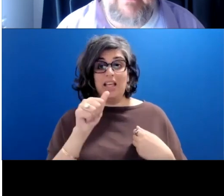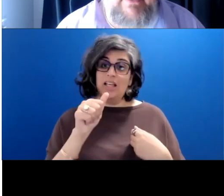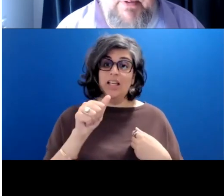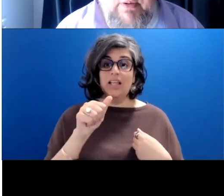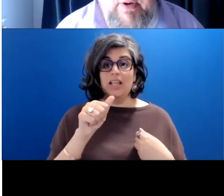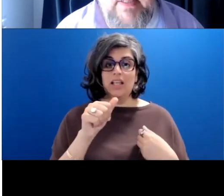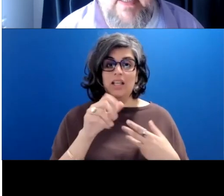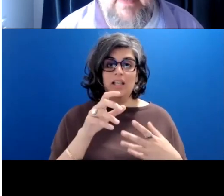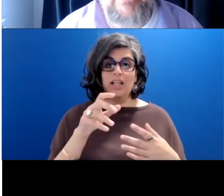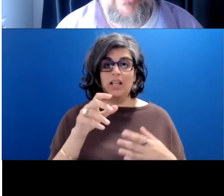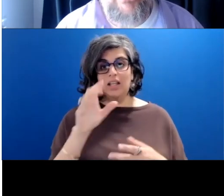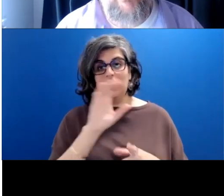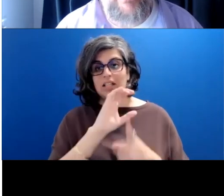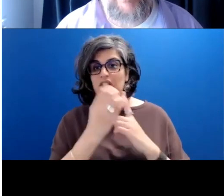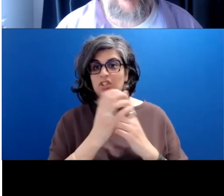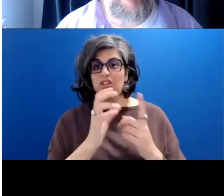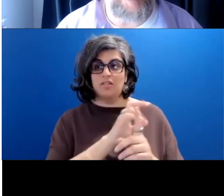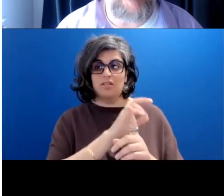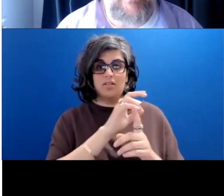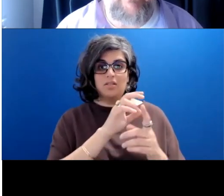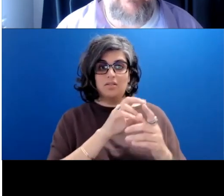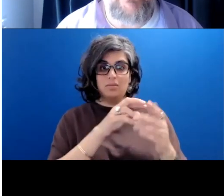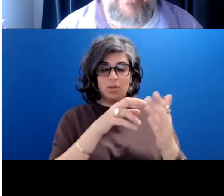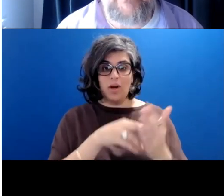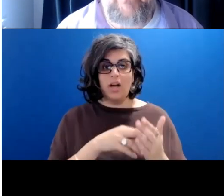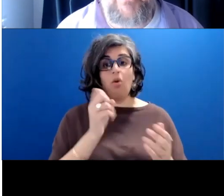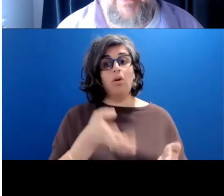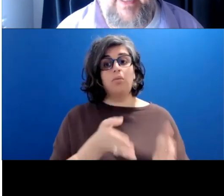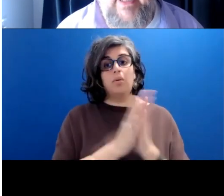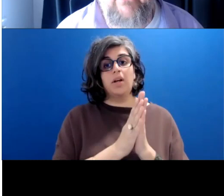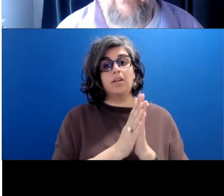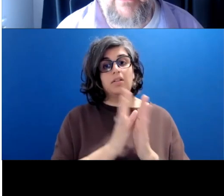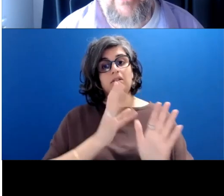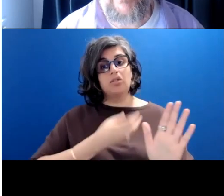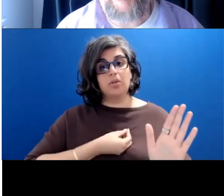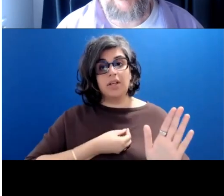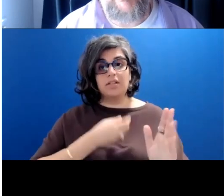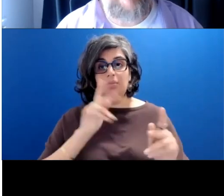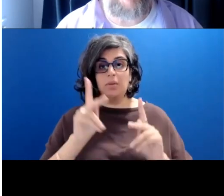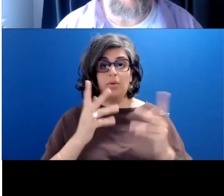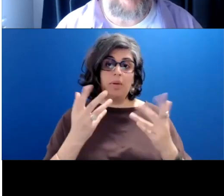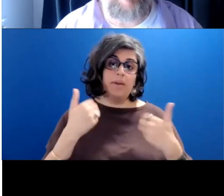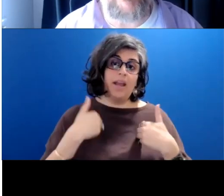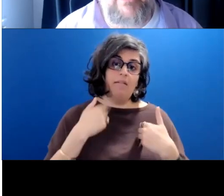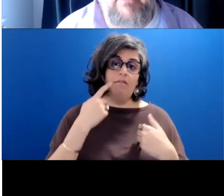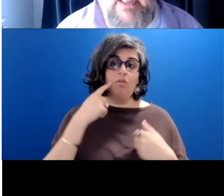to therapeutic process or any requests that trans folks might have to have you support them